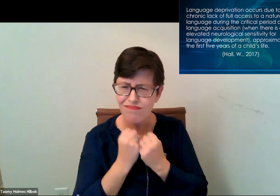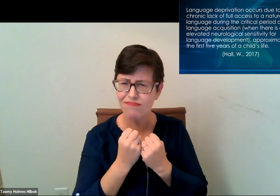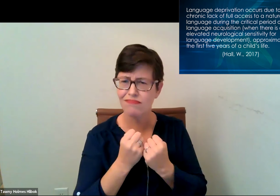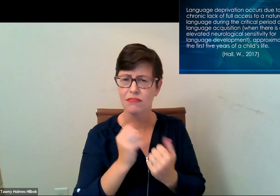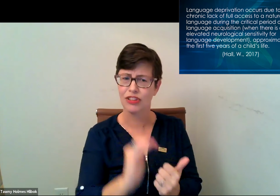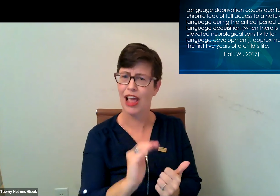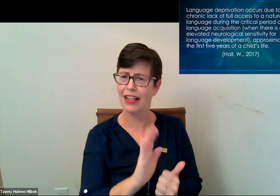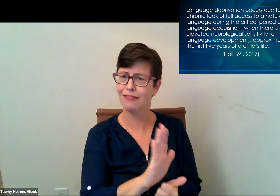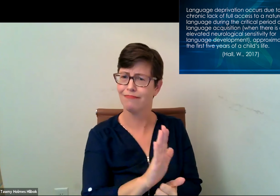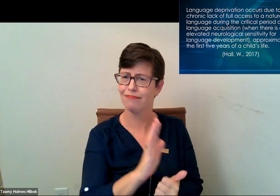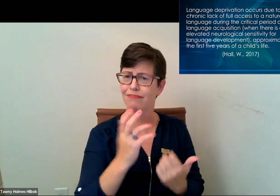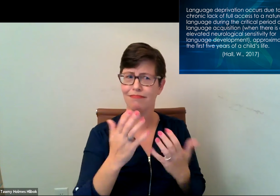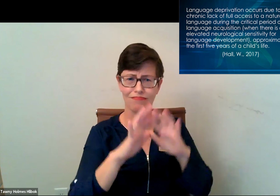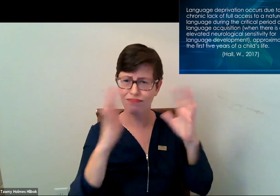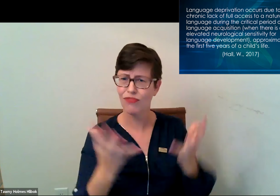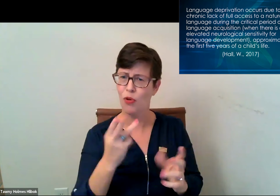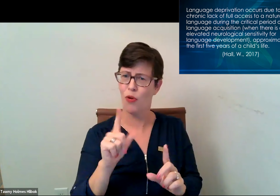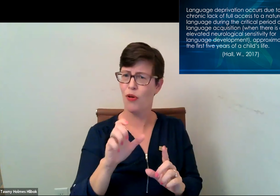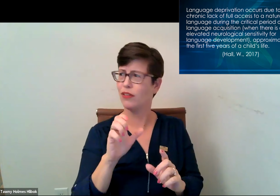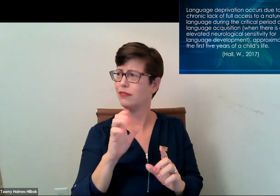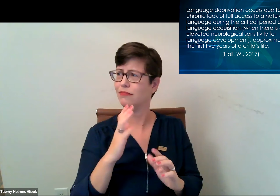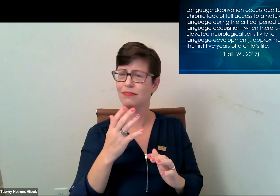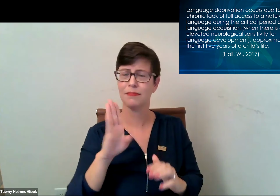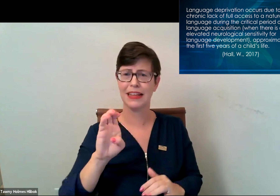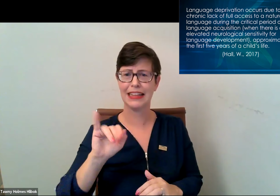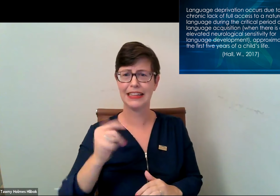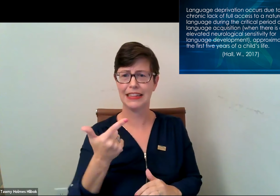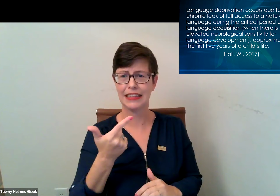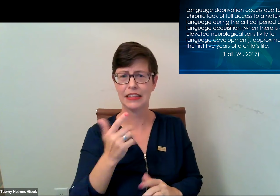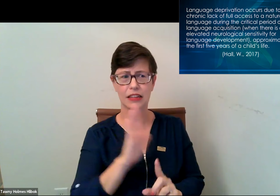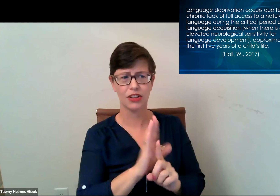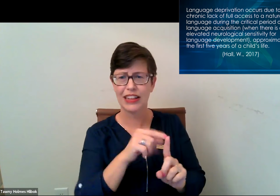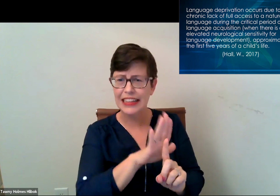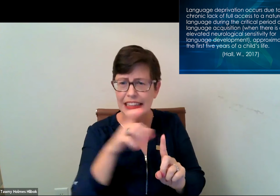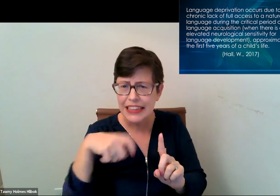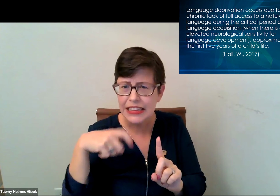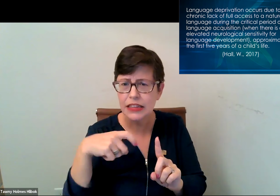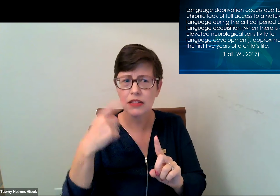So we really need to be careful and care for our children holistically as whole beings.